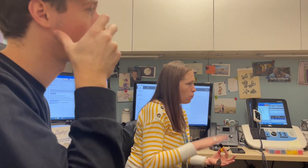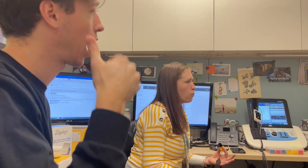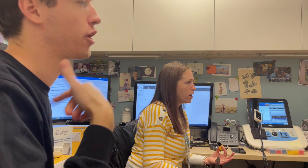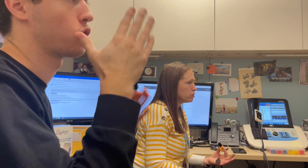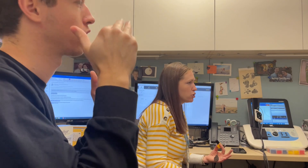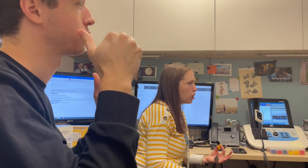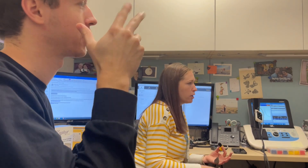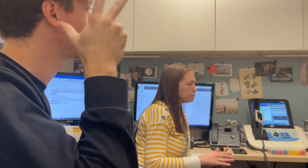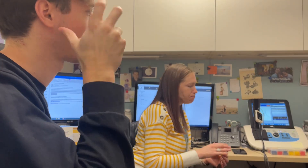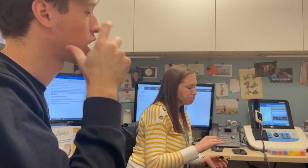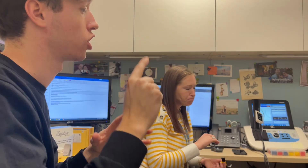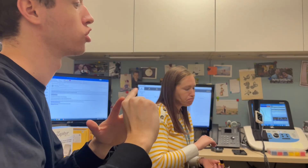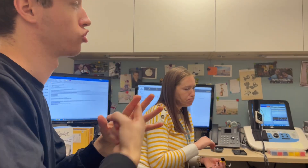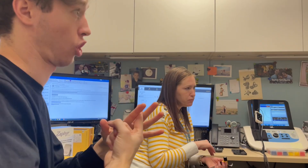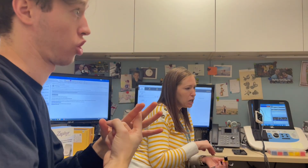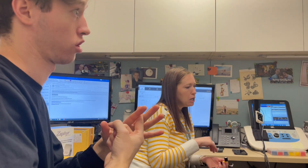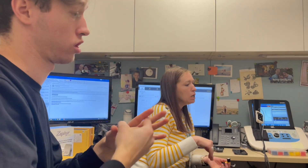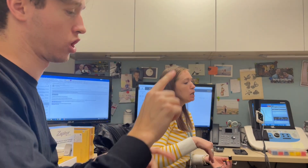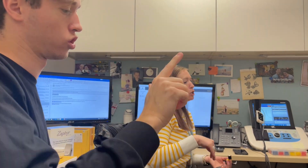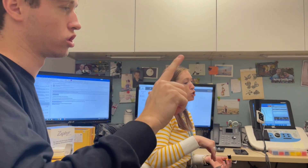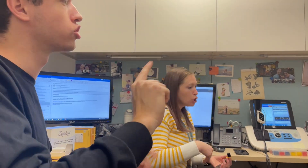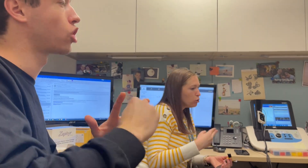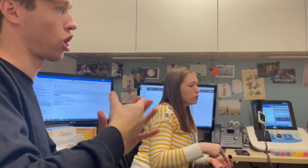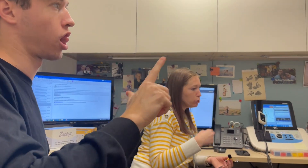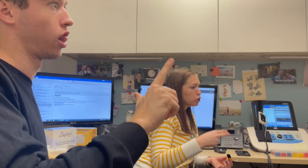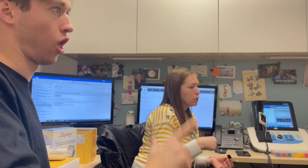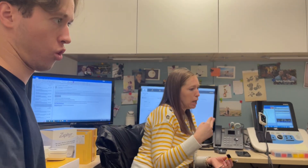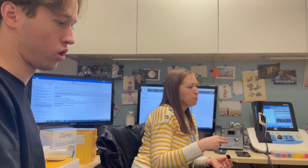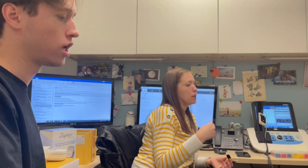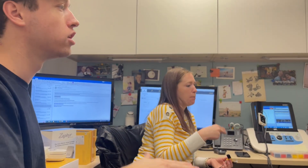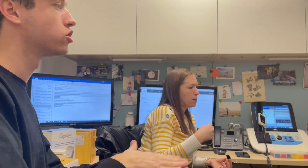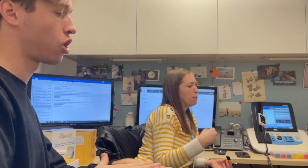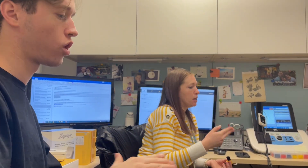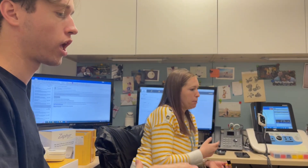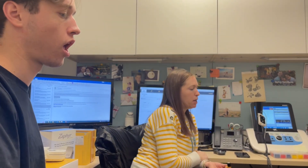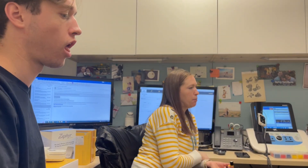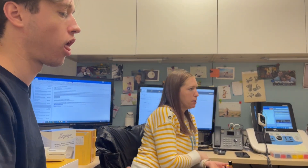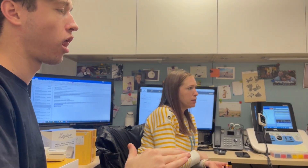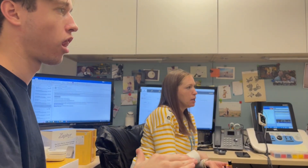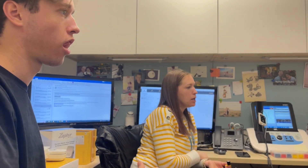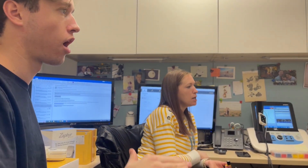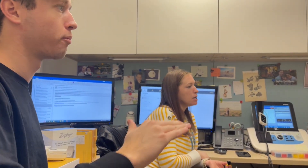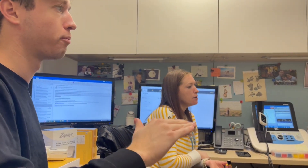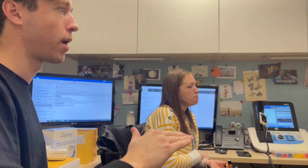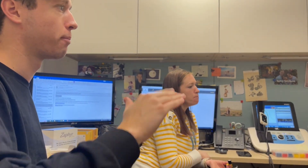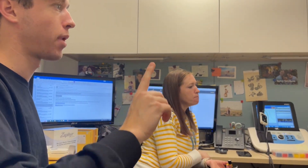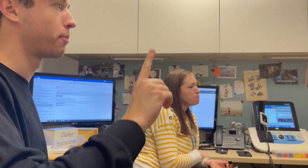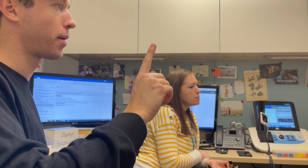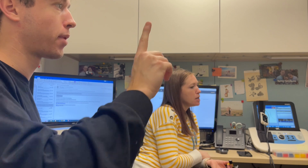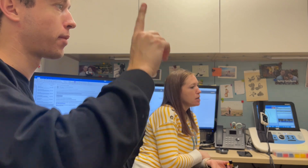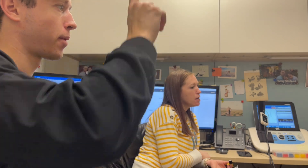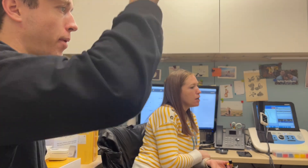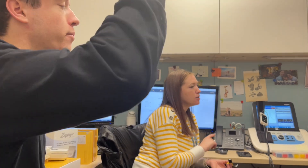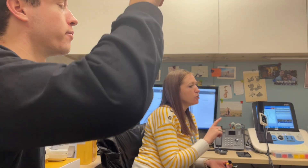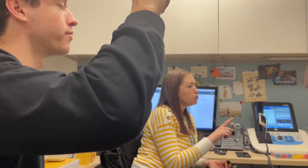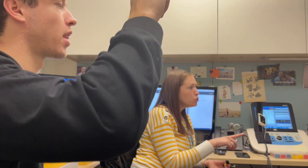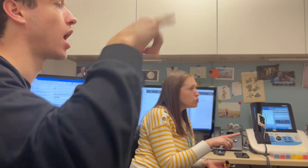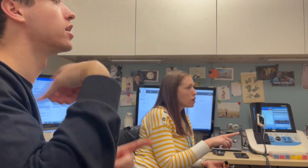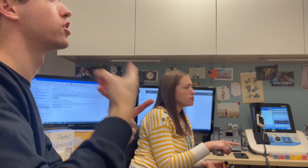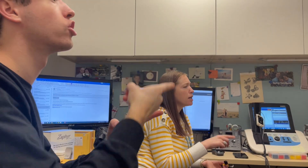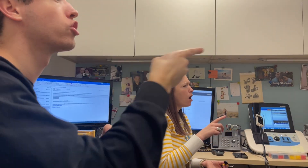where I start it slowly we'll turn it up and up and up and up and up um until you start to say